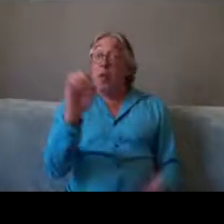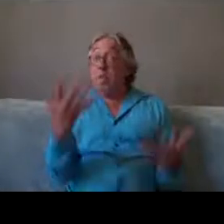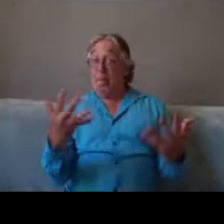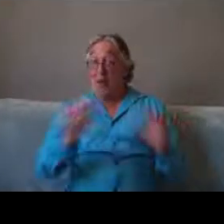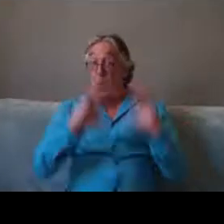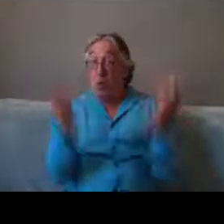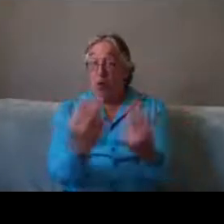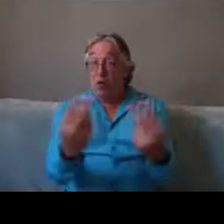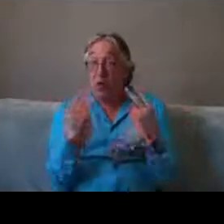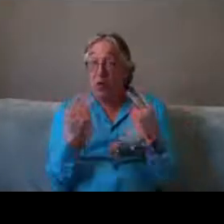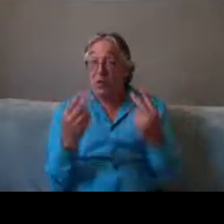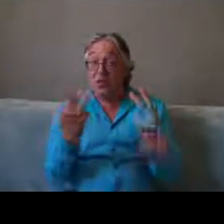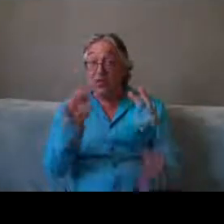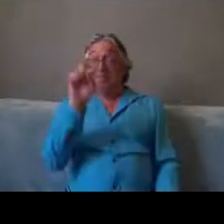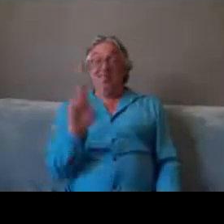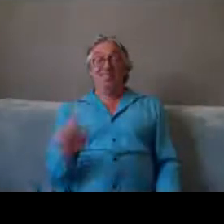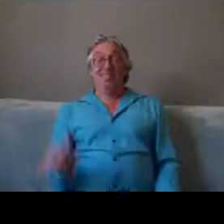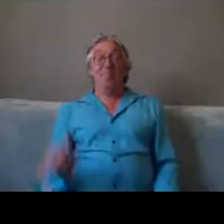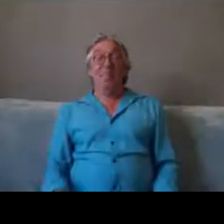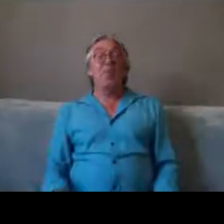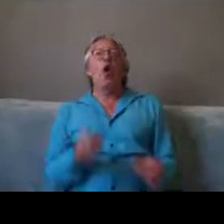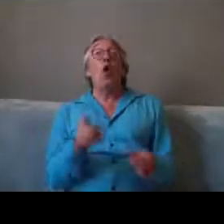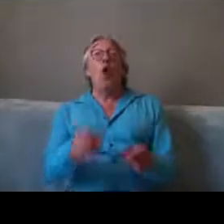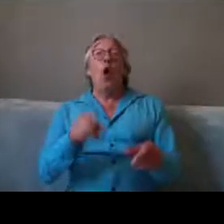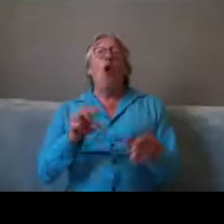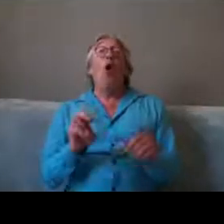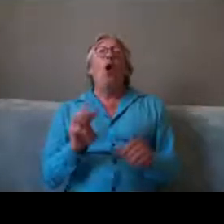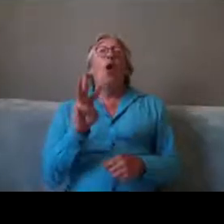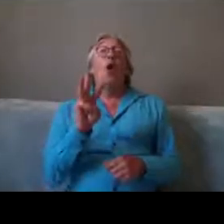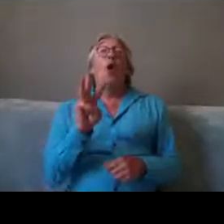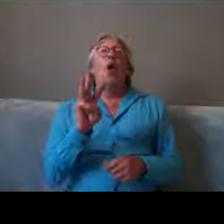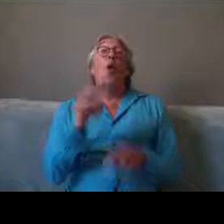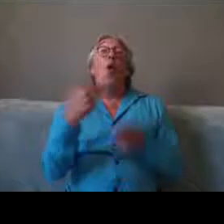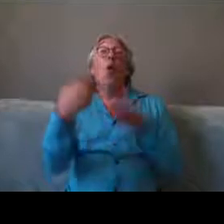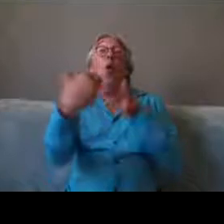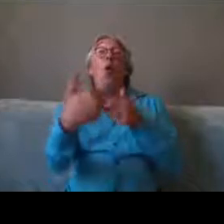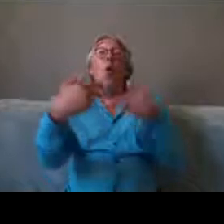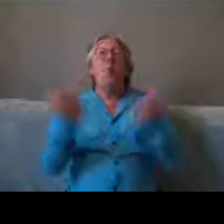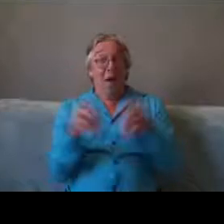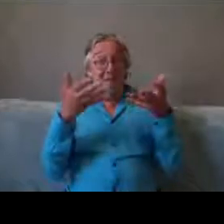it became is common word to say student exchanges.